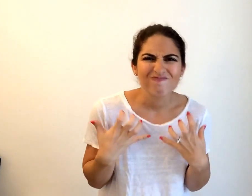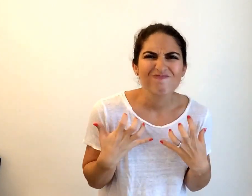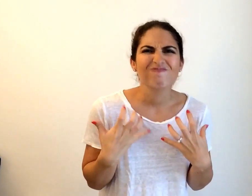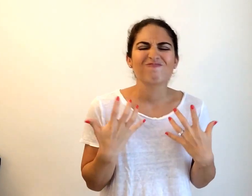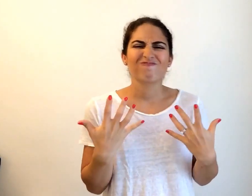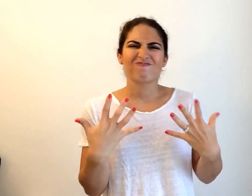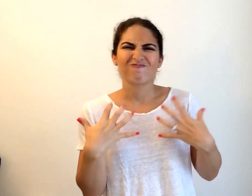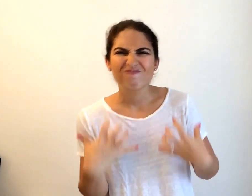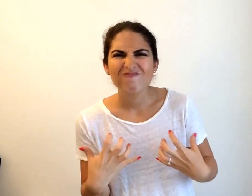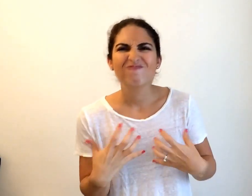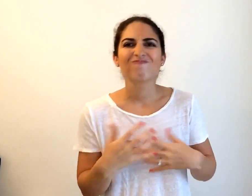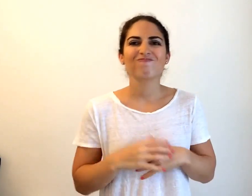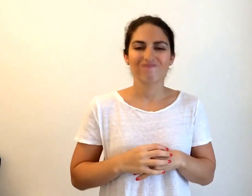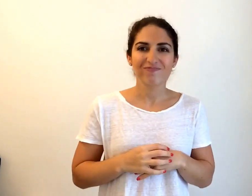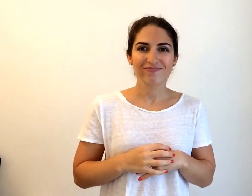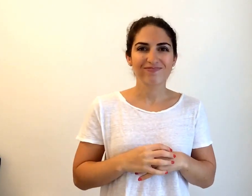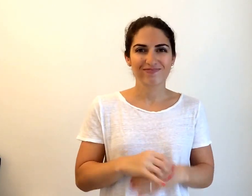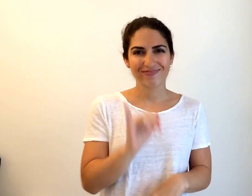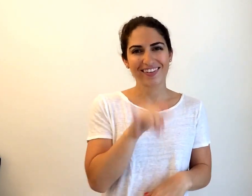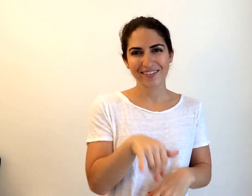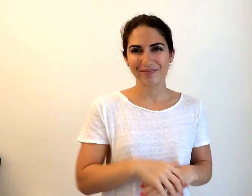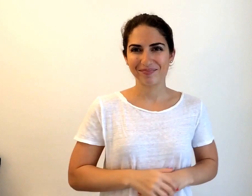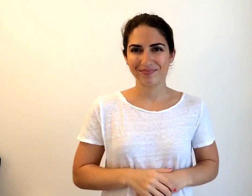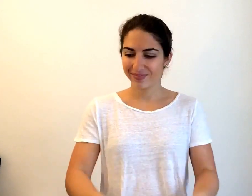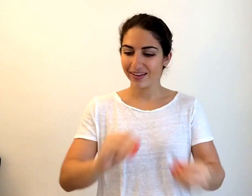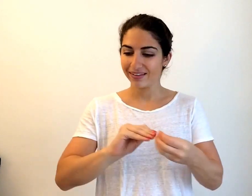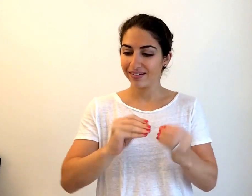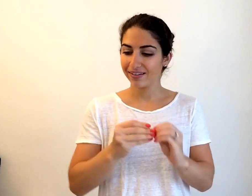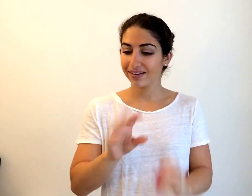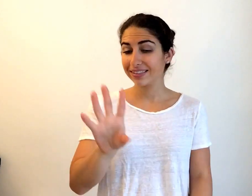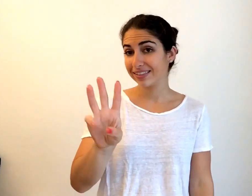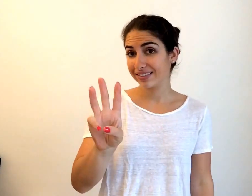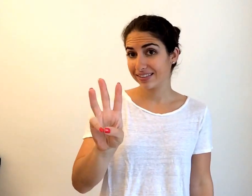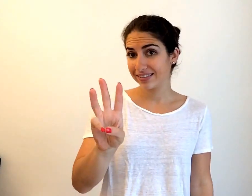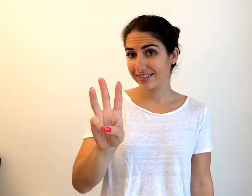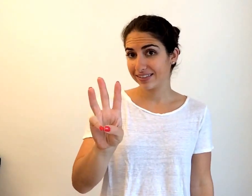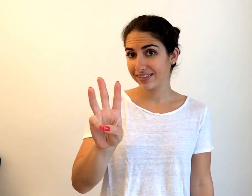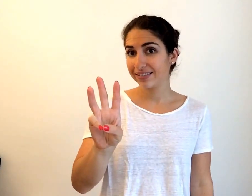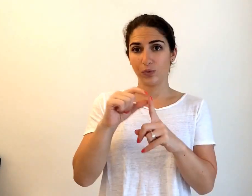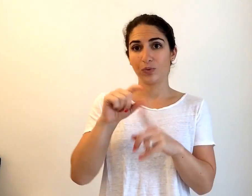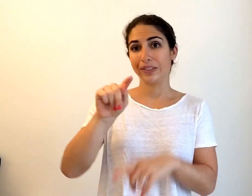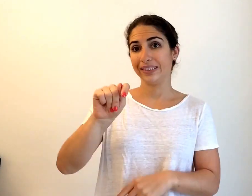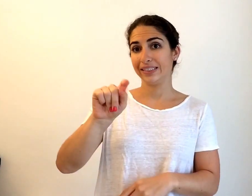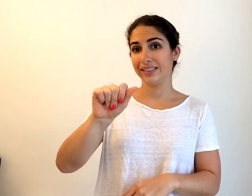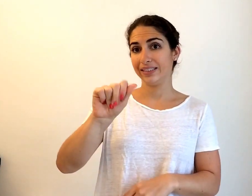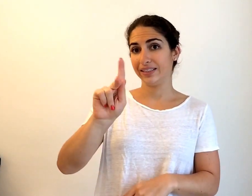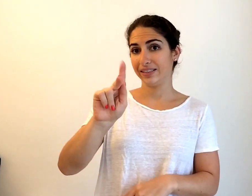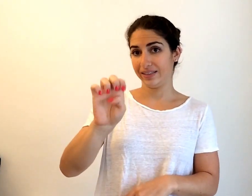something, WANT something. Number 6...